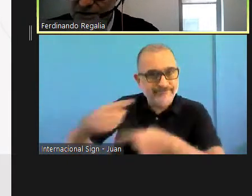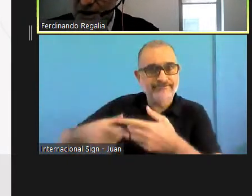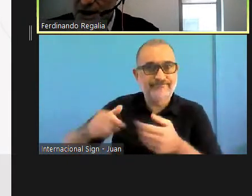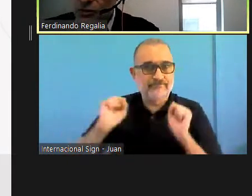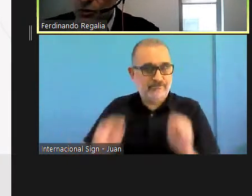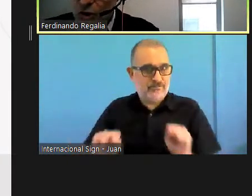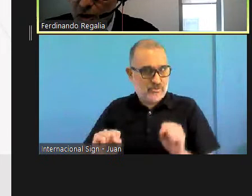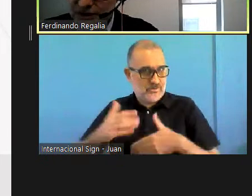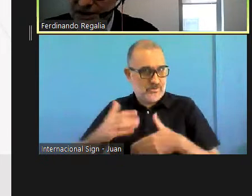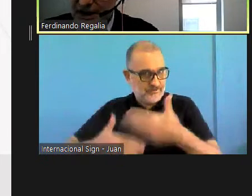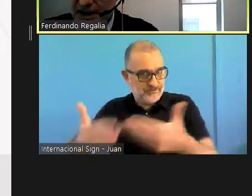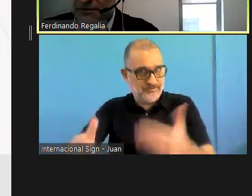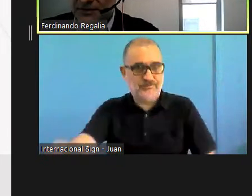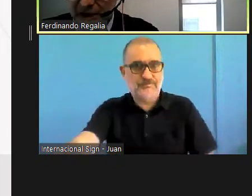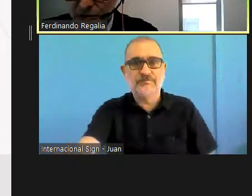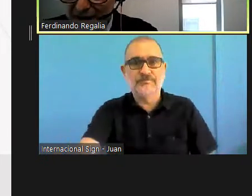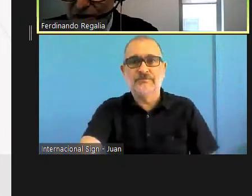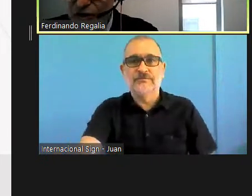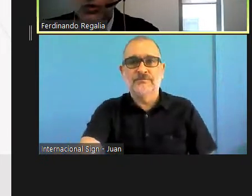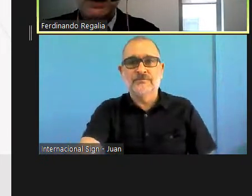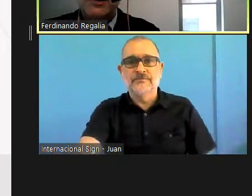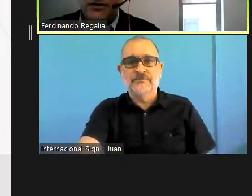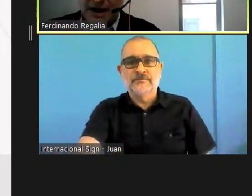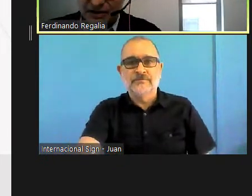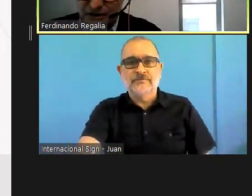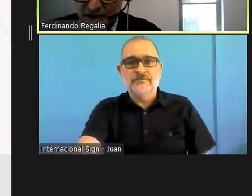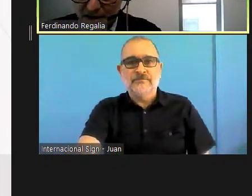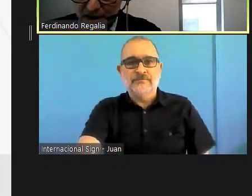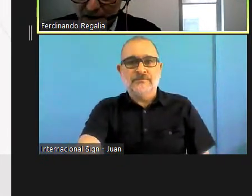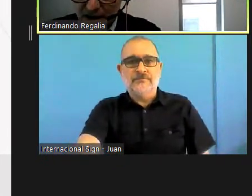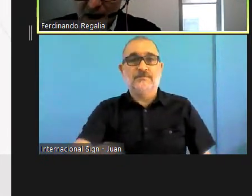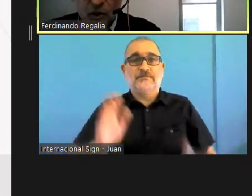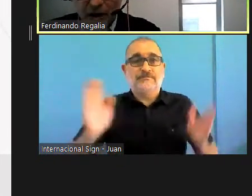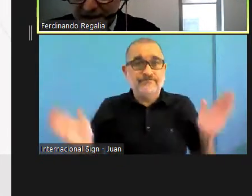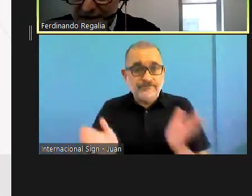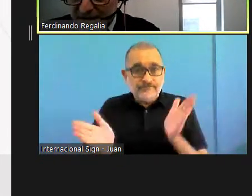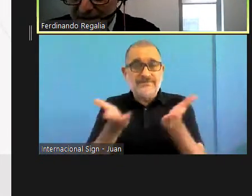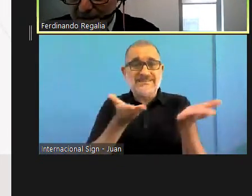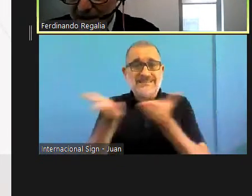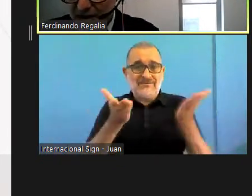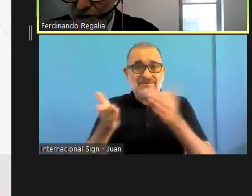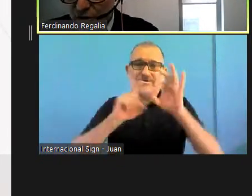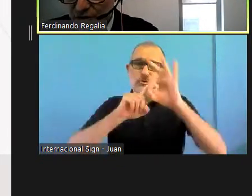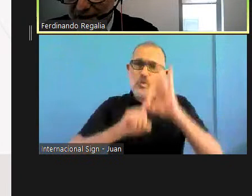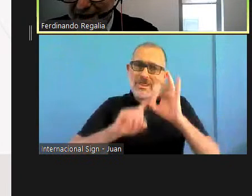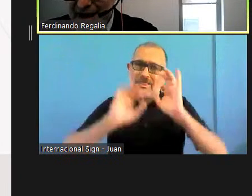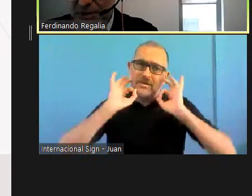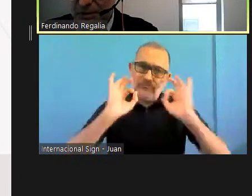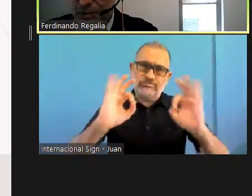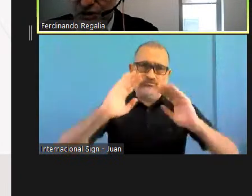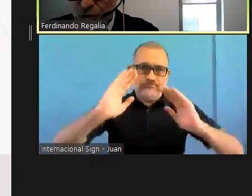do not sound like new lines of action. However, this pandemic has shown that they can be pursued